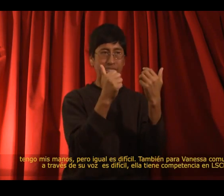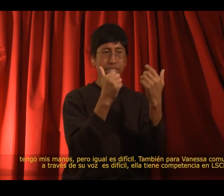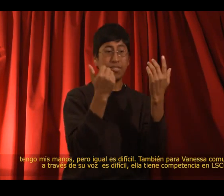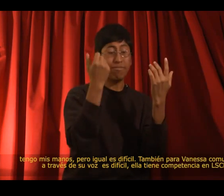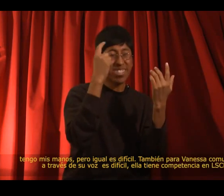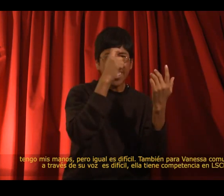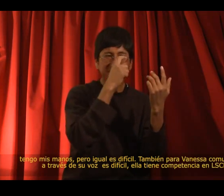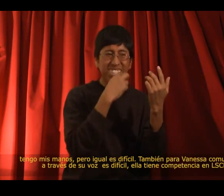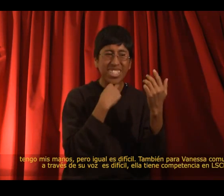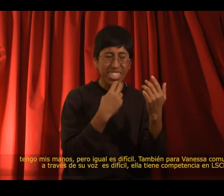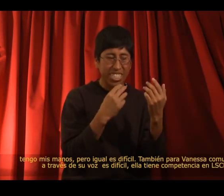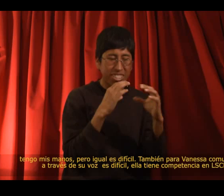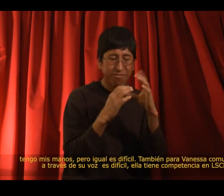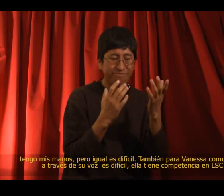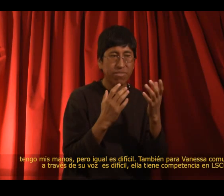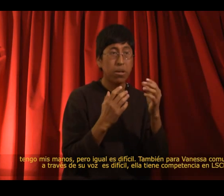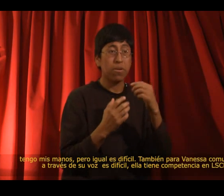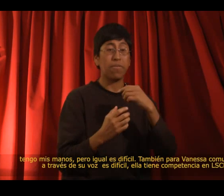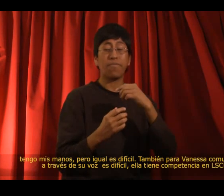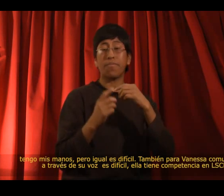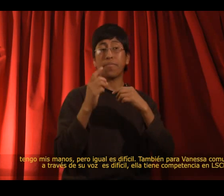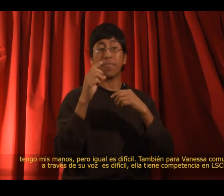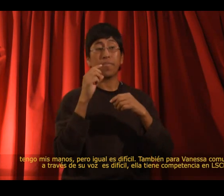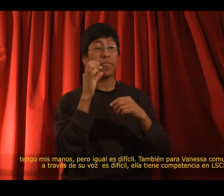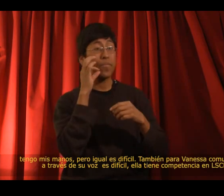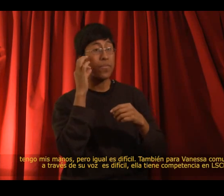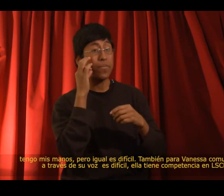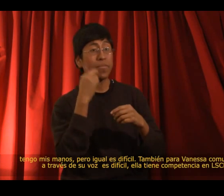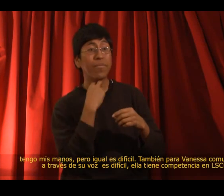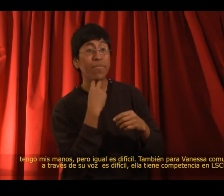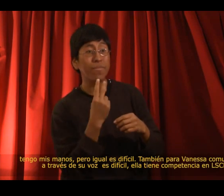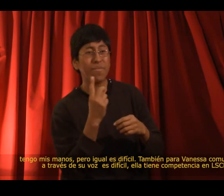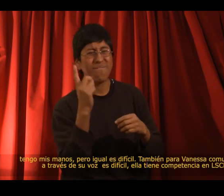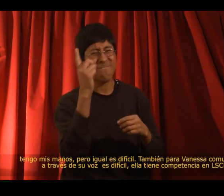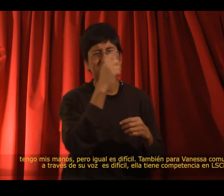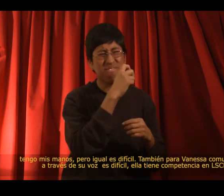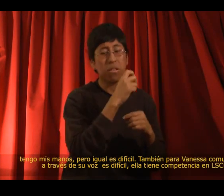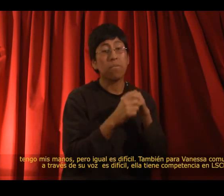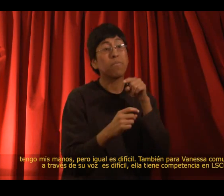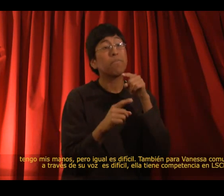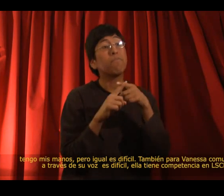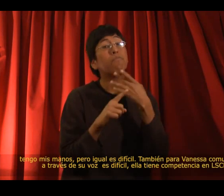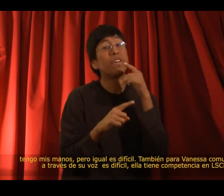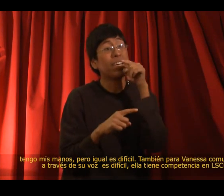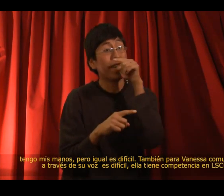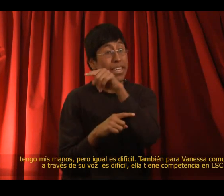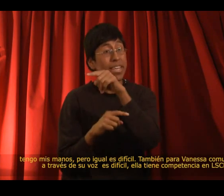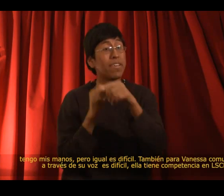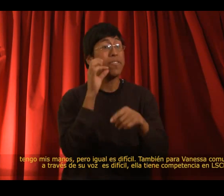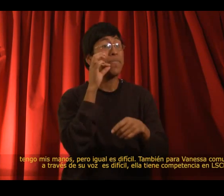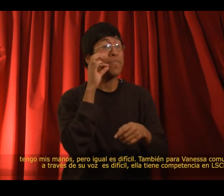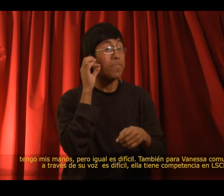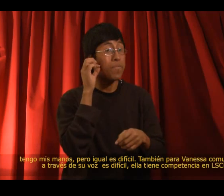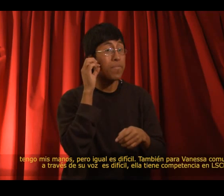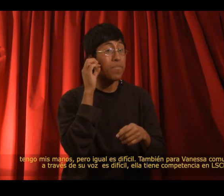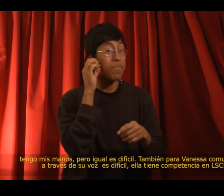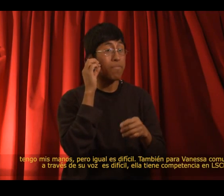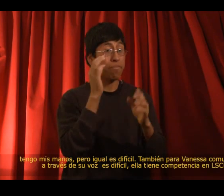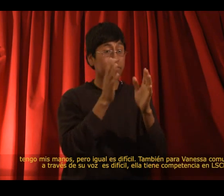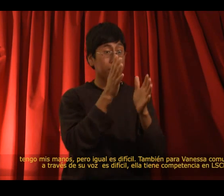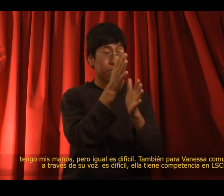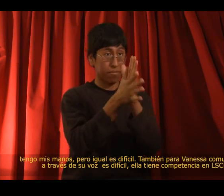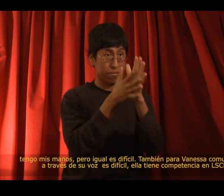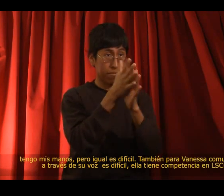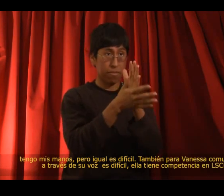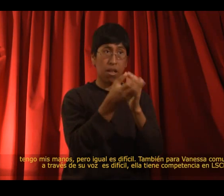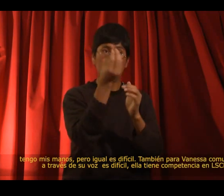I have my hands but it is still difficult. Vanessa also has a hard time communicating using her voice. She is fluent in sign language.